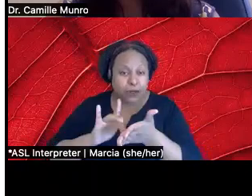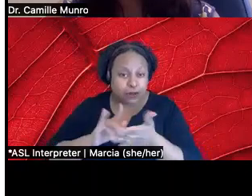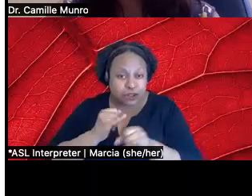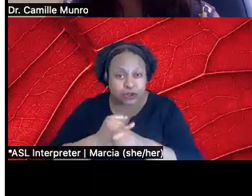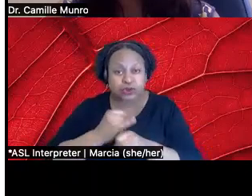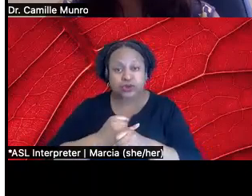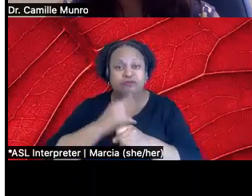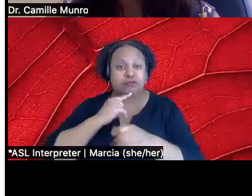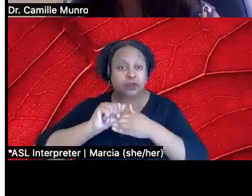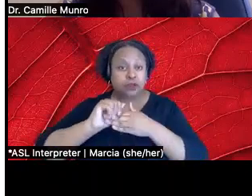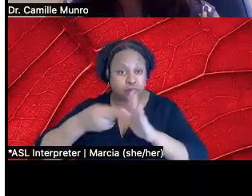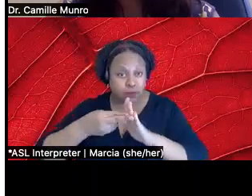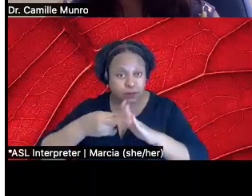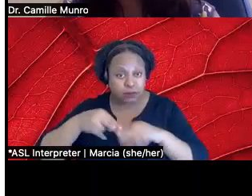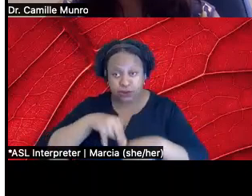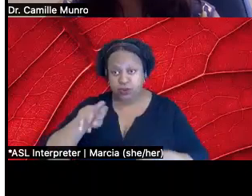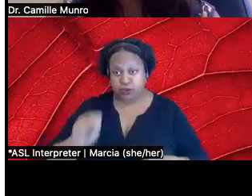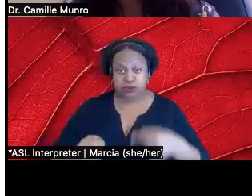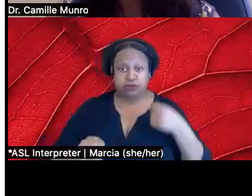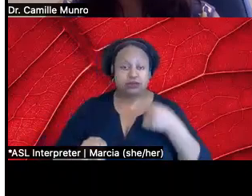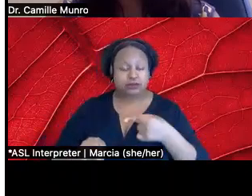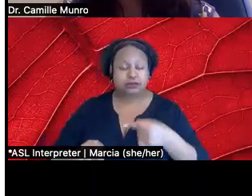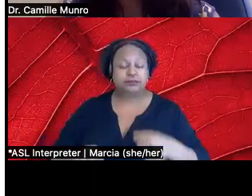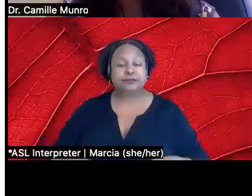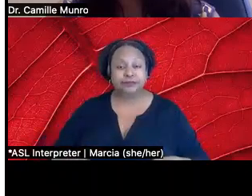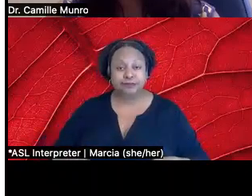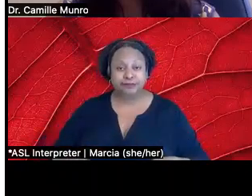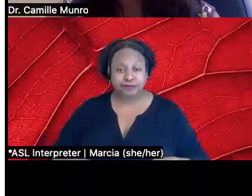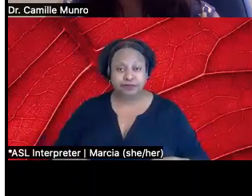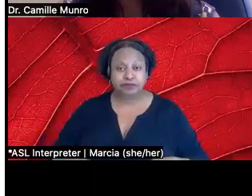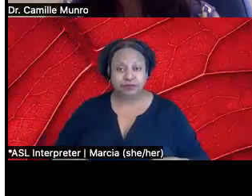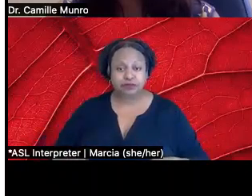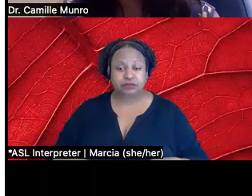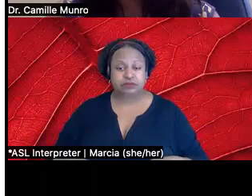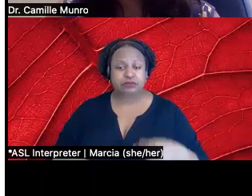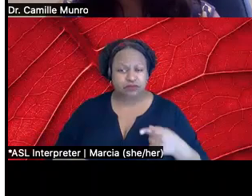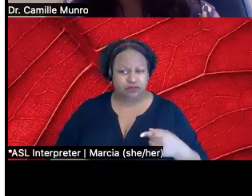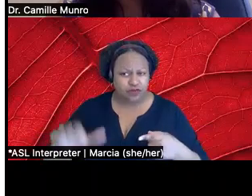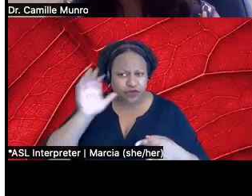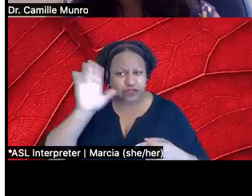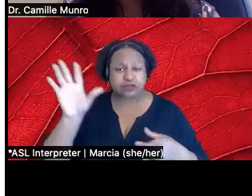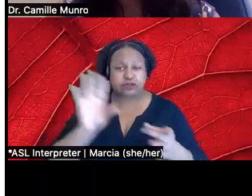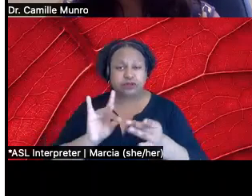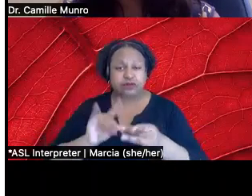And he, he, I've heard him say this a couple times that, you know, if you, if you,